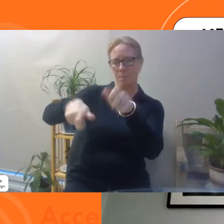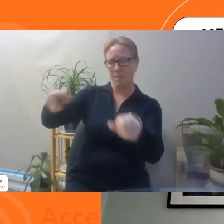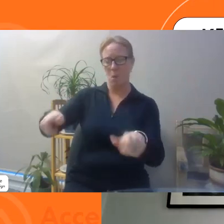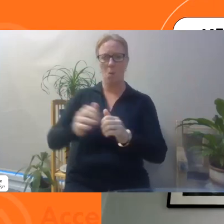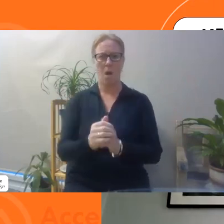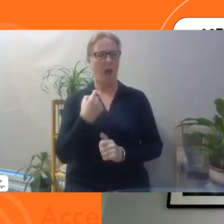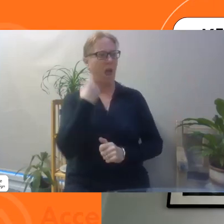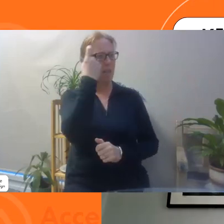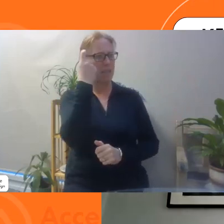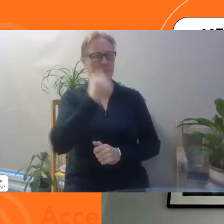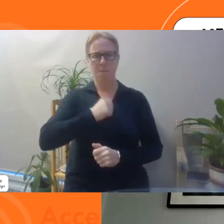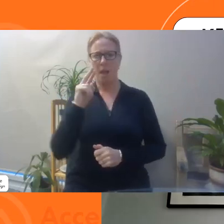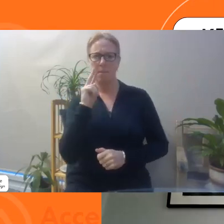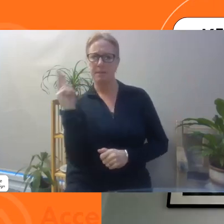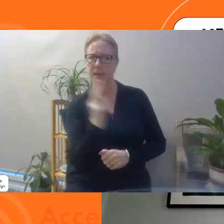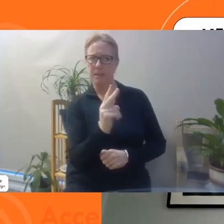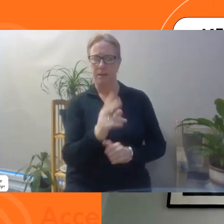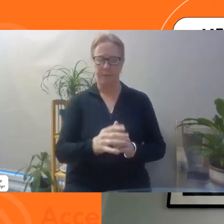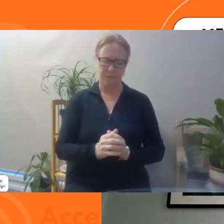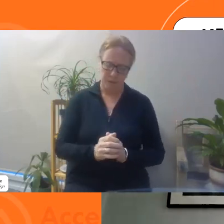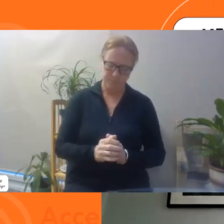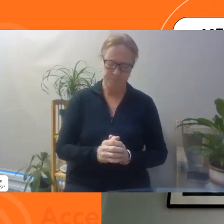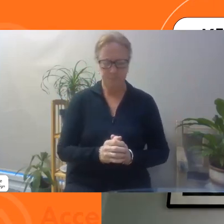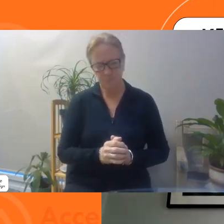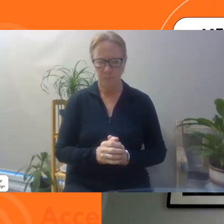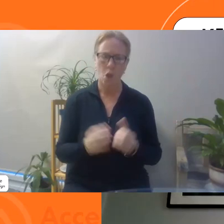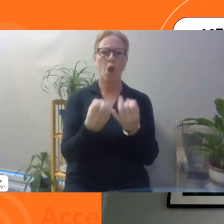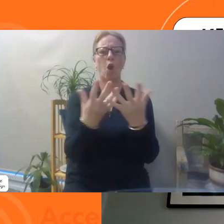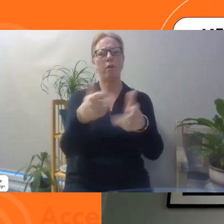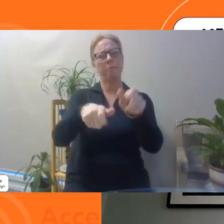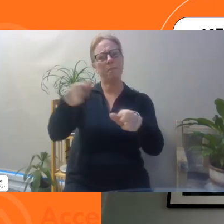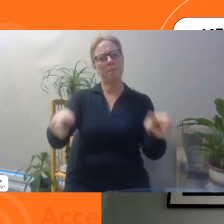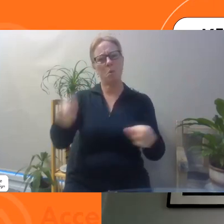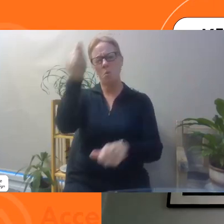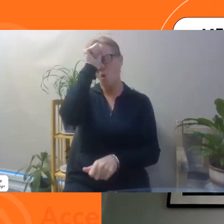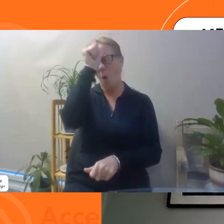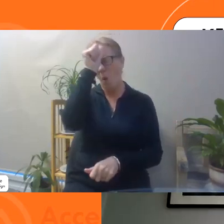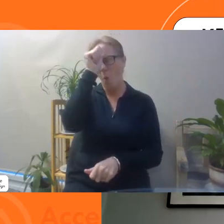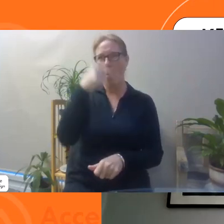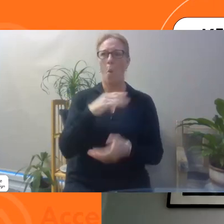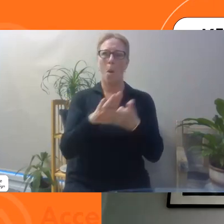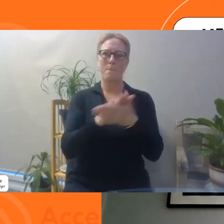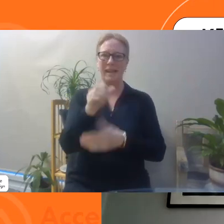from my perspective, a lot of people know what sexism is, they know